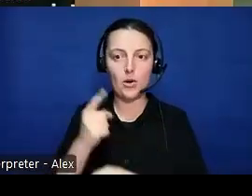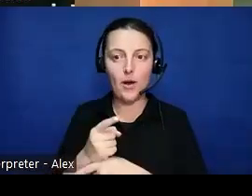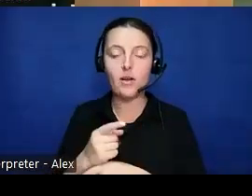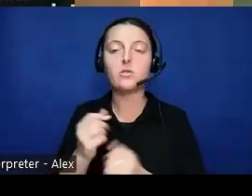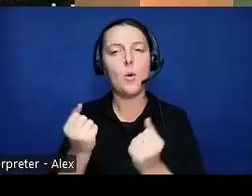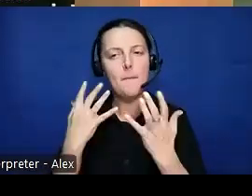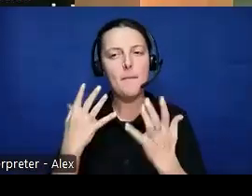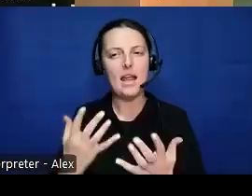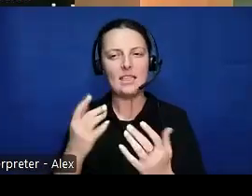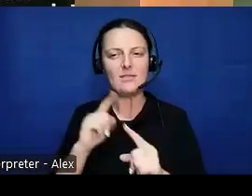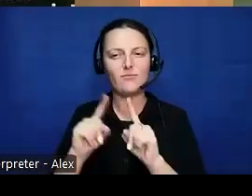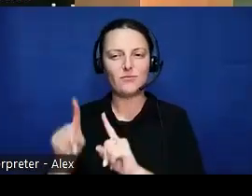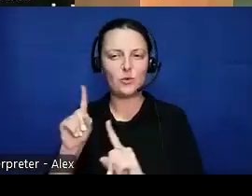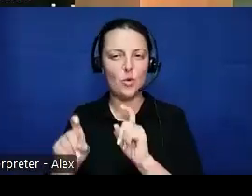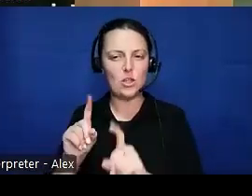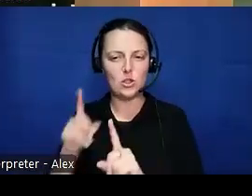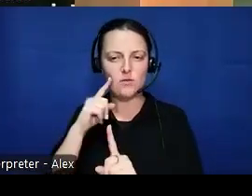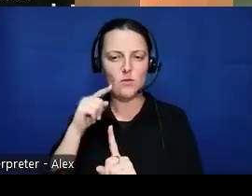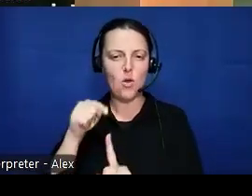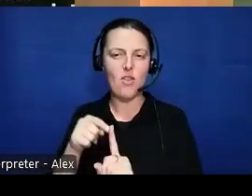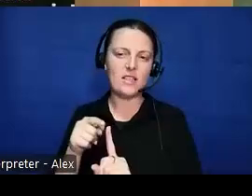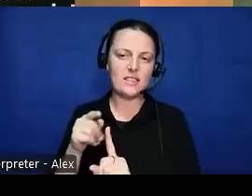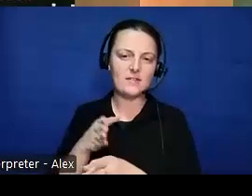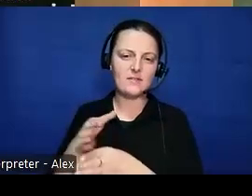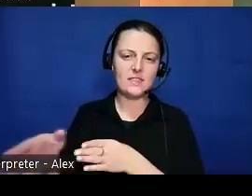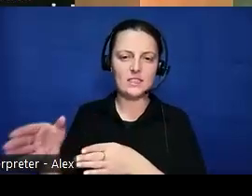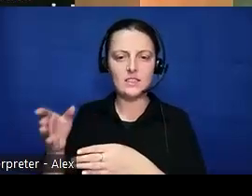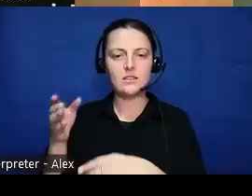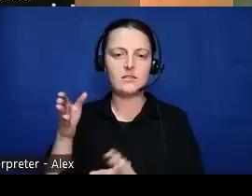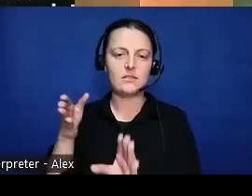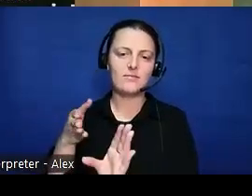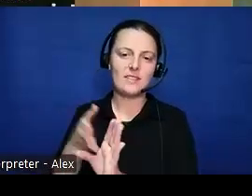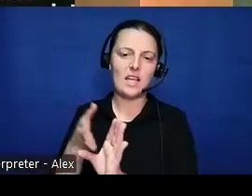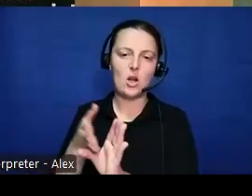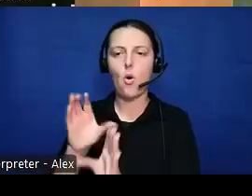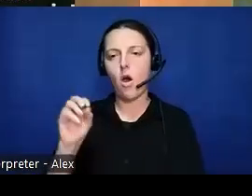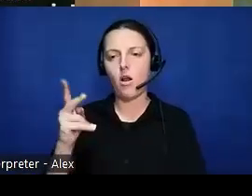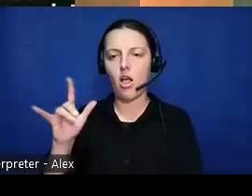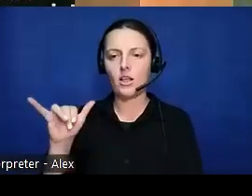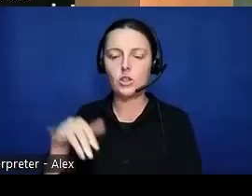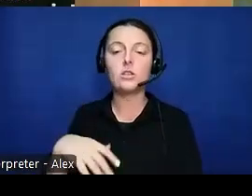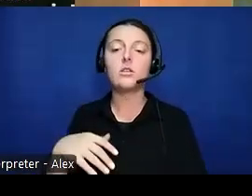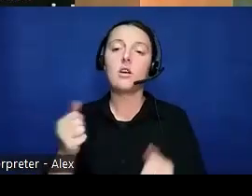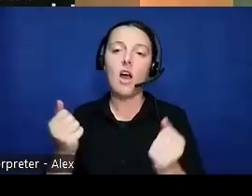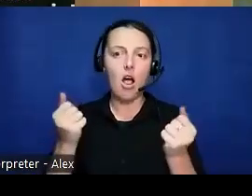is descriptive. Um, we could talk about all kinds of communication issues. Um, I I had a slide that